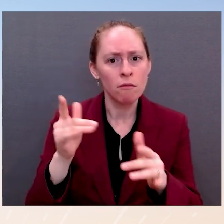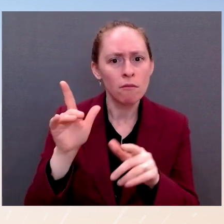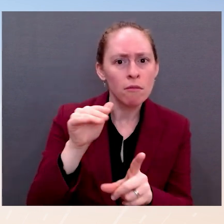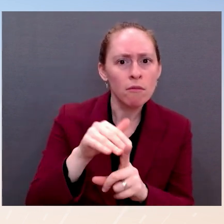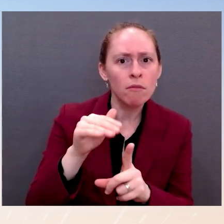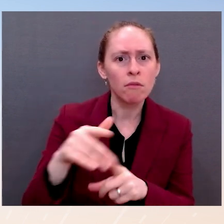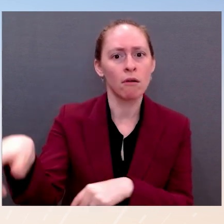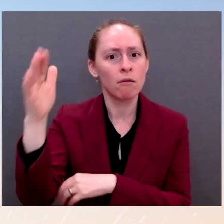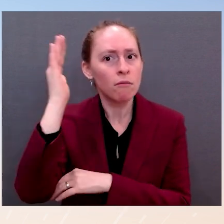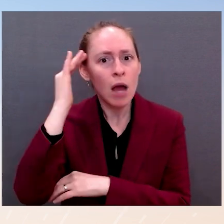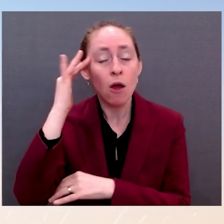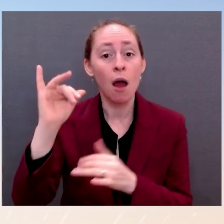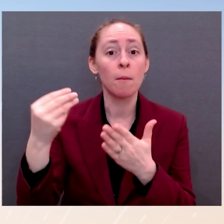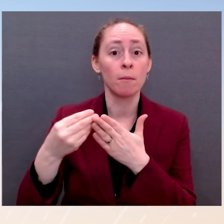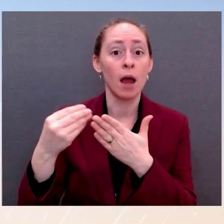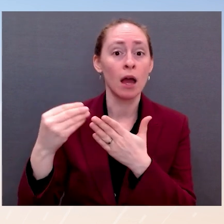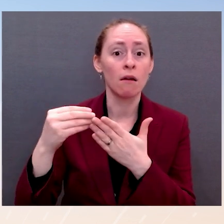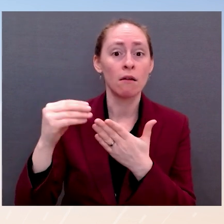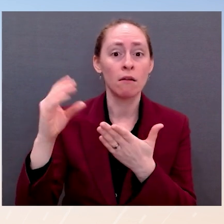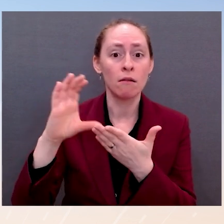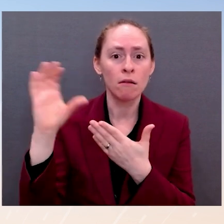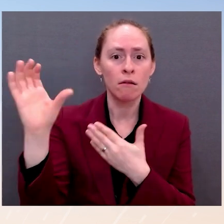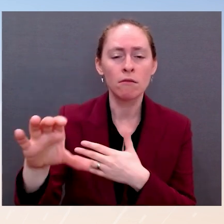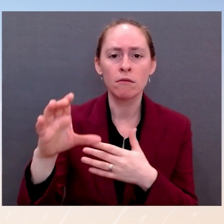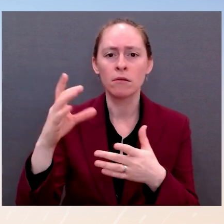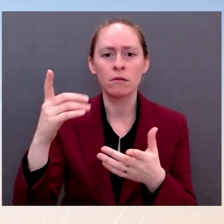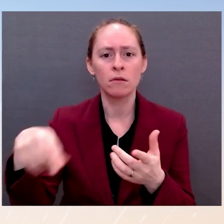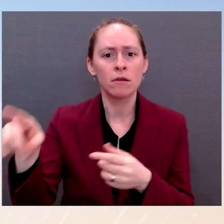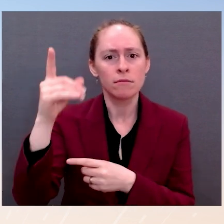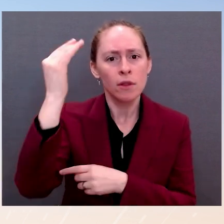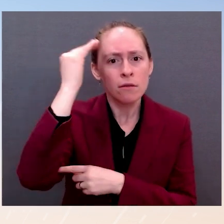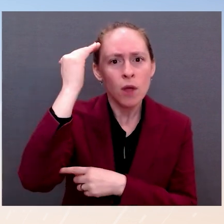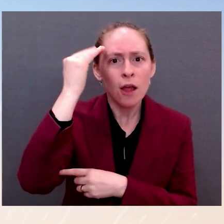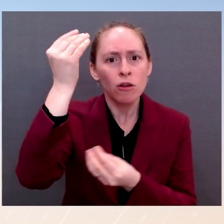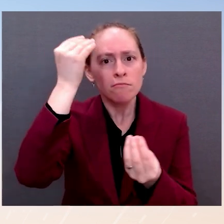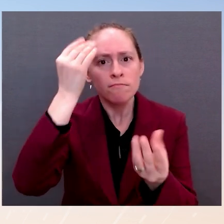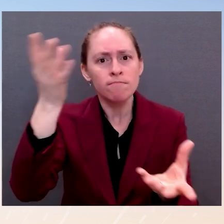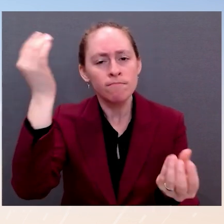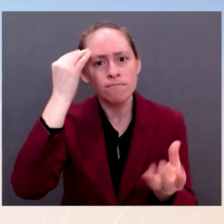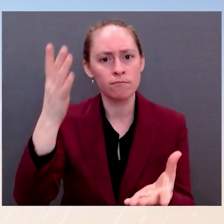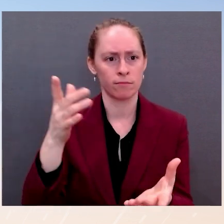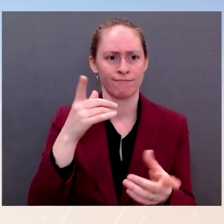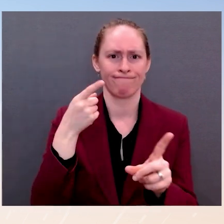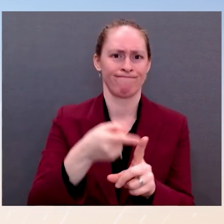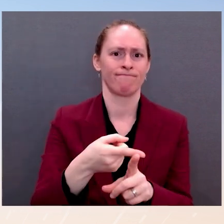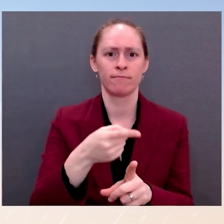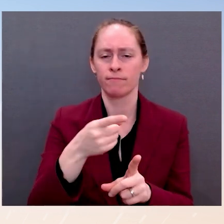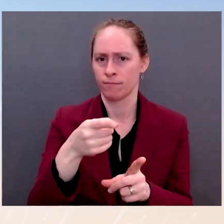funding for gynecologic and other cancers. We're also pleased to welcome to the virtual stage